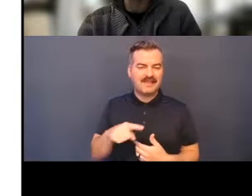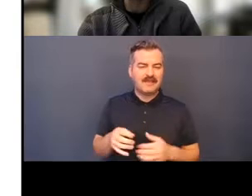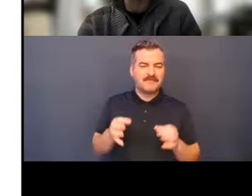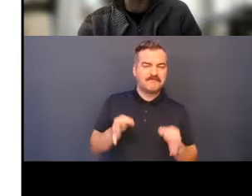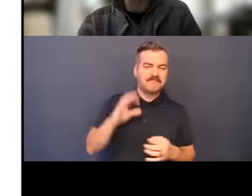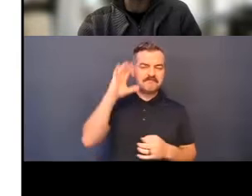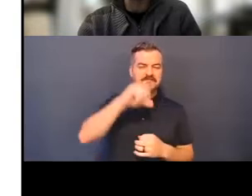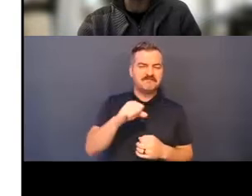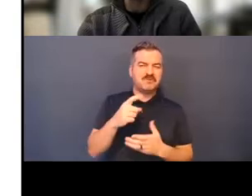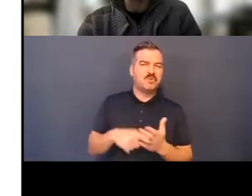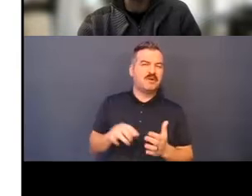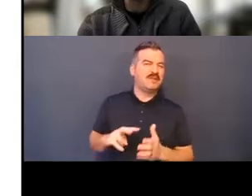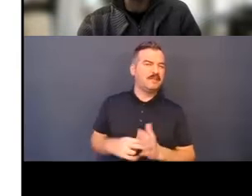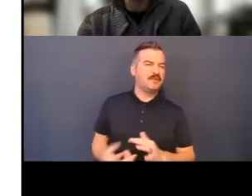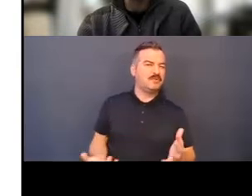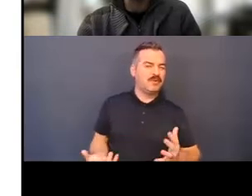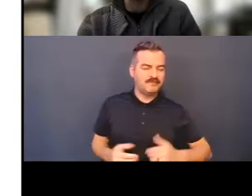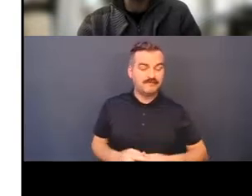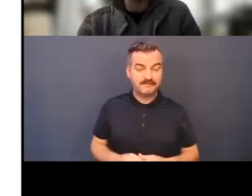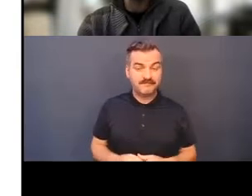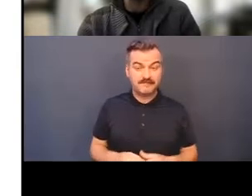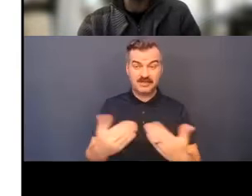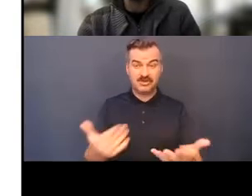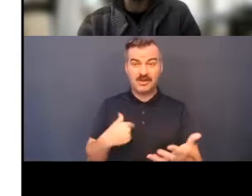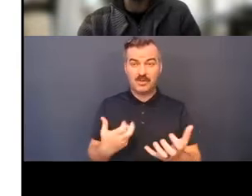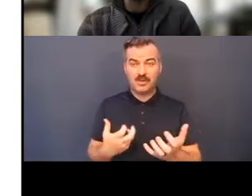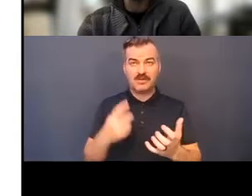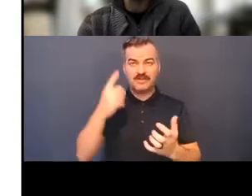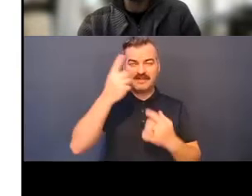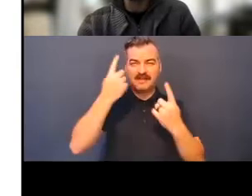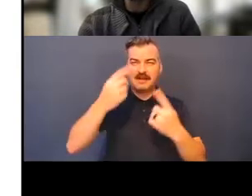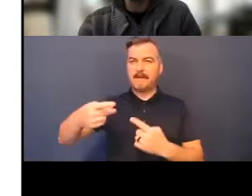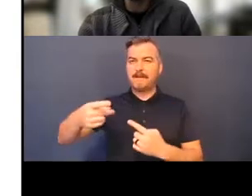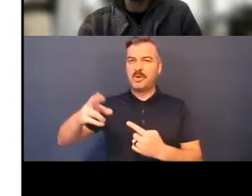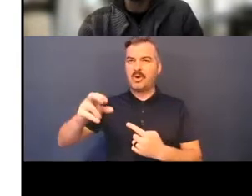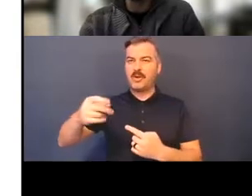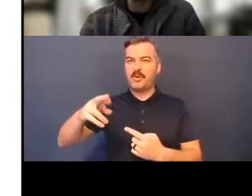emergency constitute here I would like to rethink property as supplied in the definition